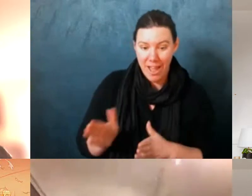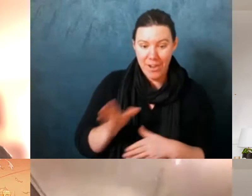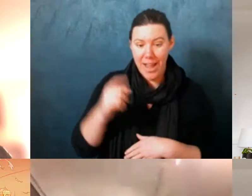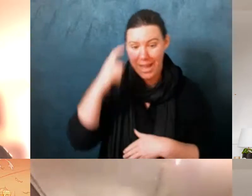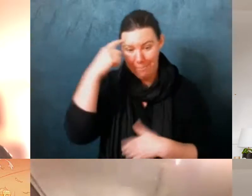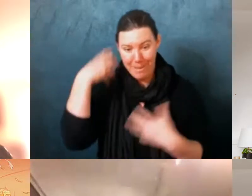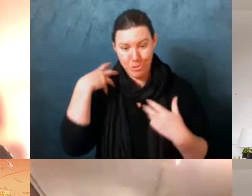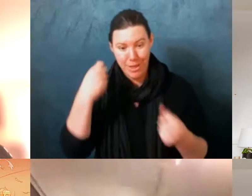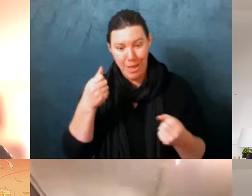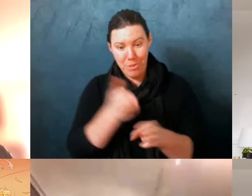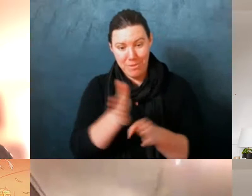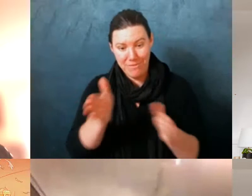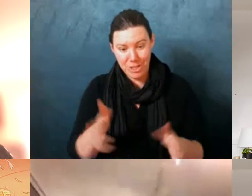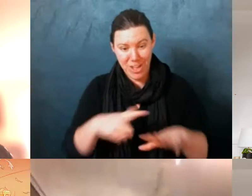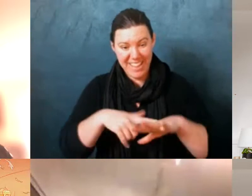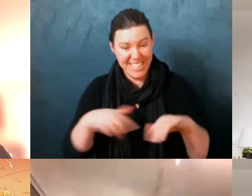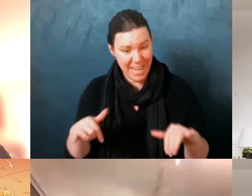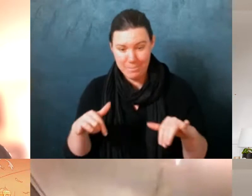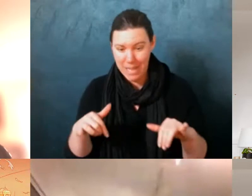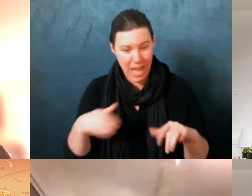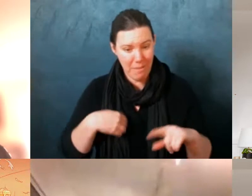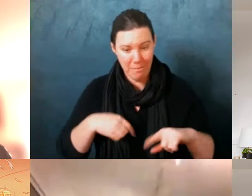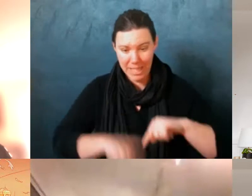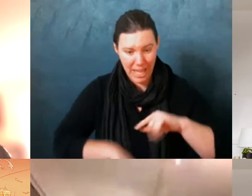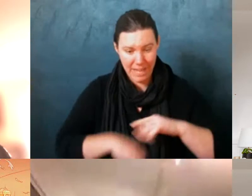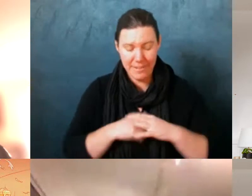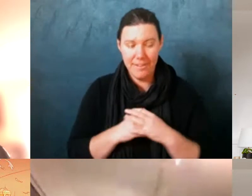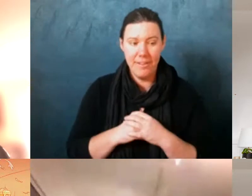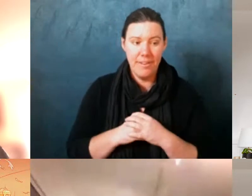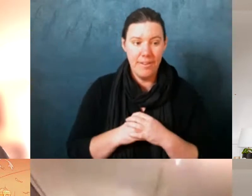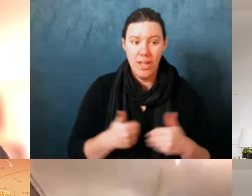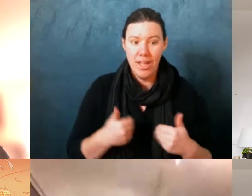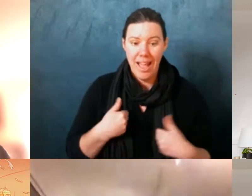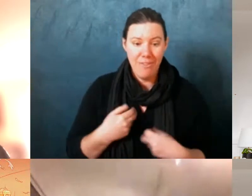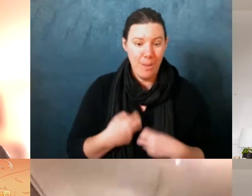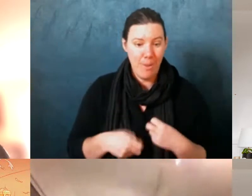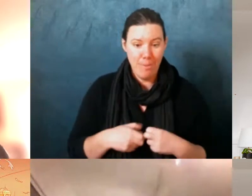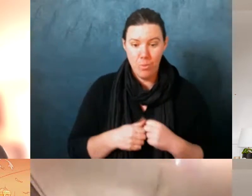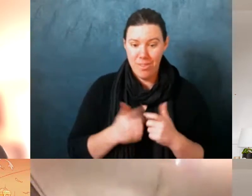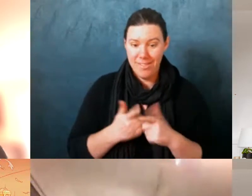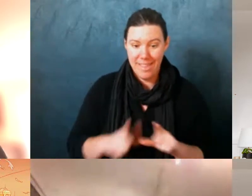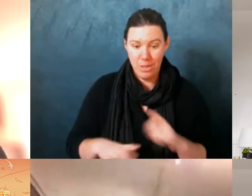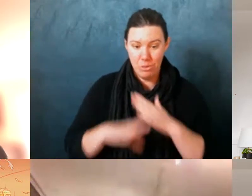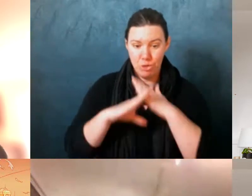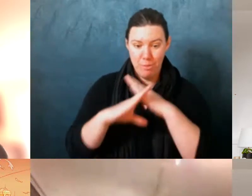So we have lack of these things, the language barrier, and advocating for the same language